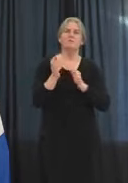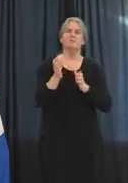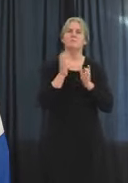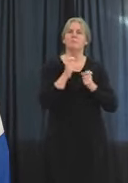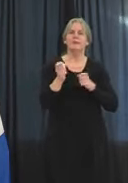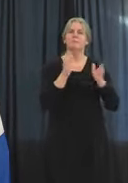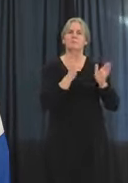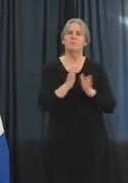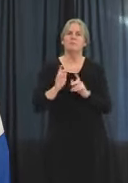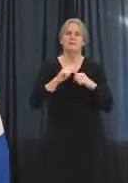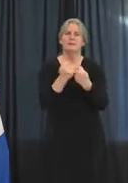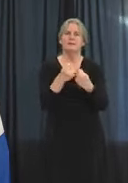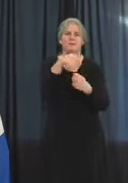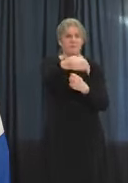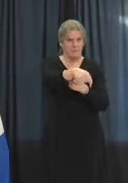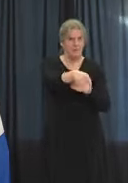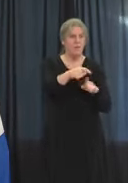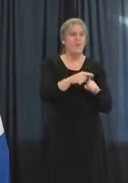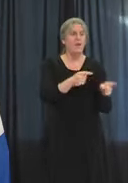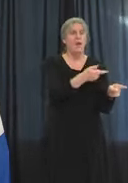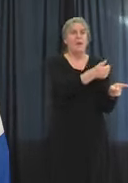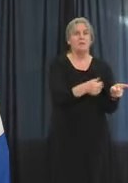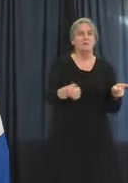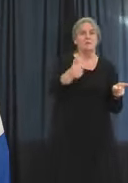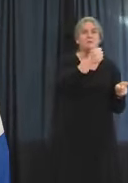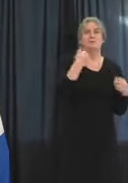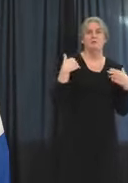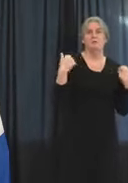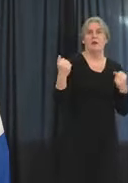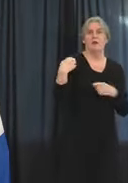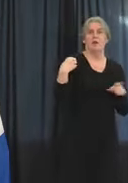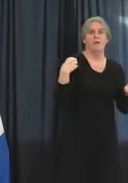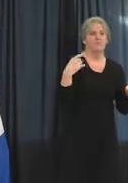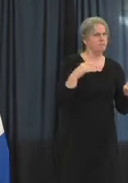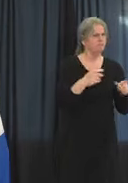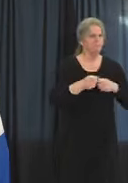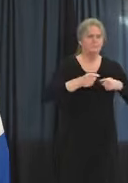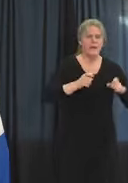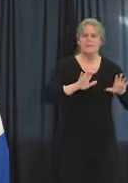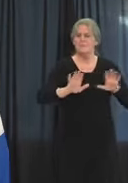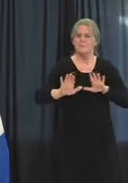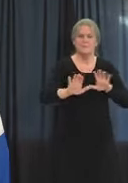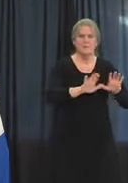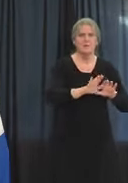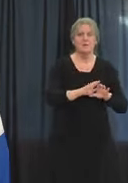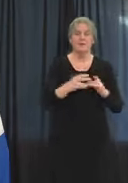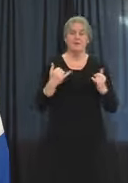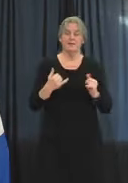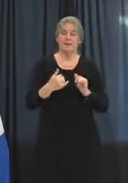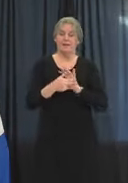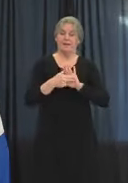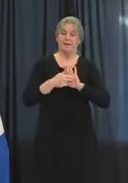medical system, and by the Chief Medical Officer.